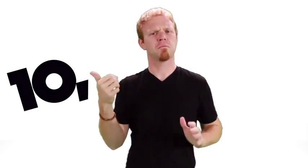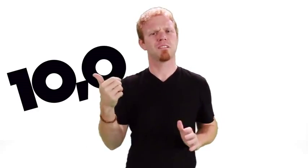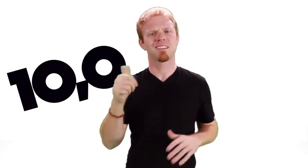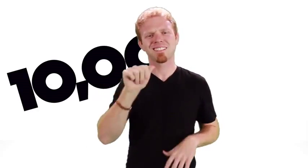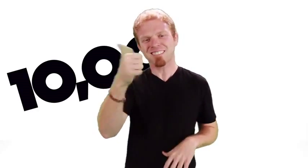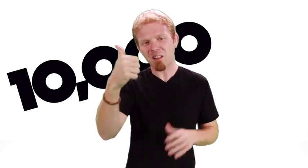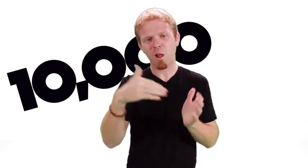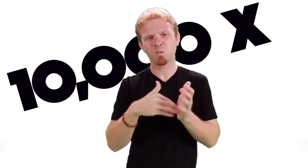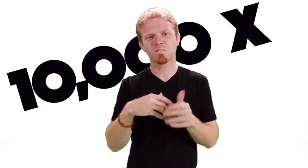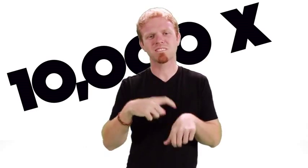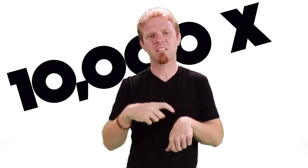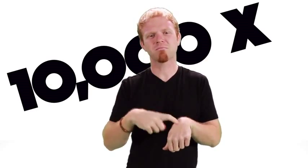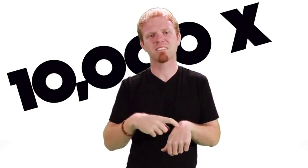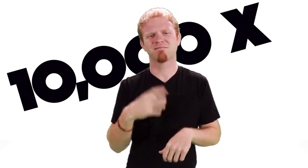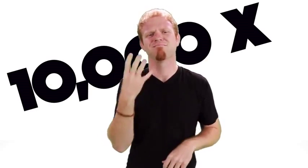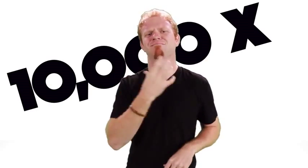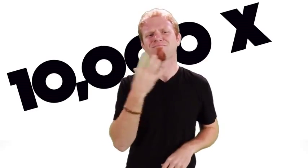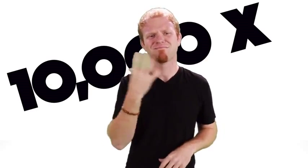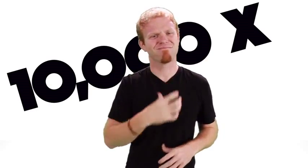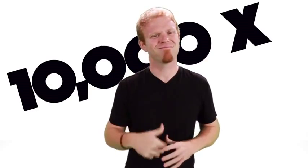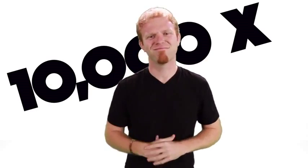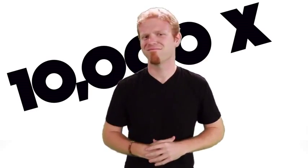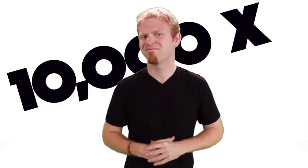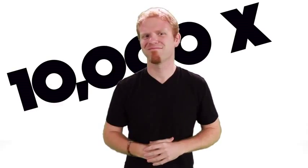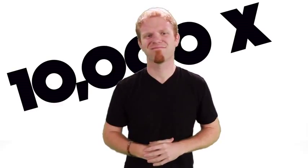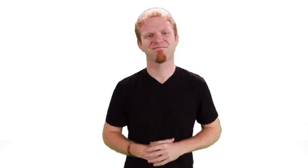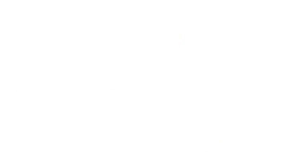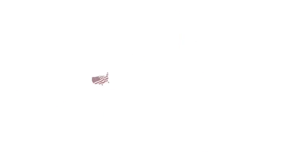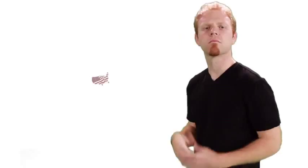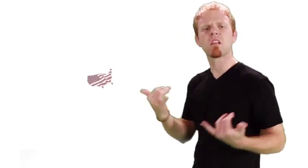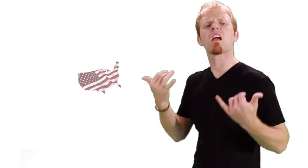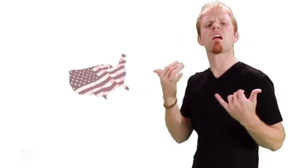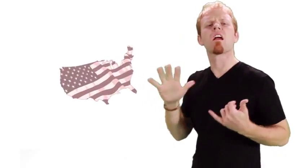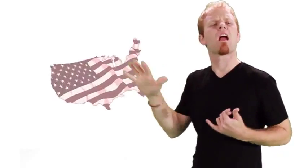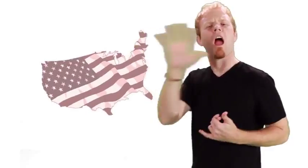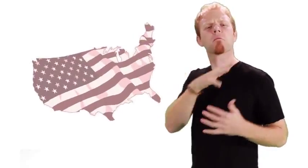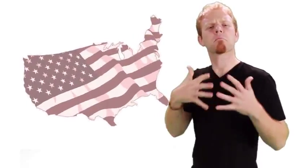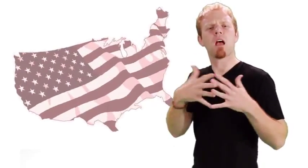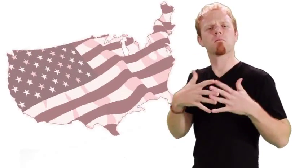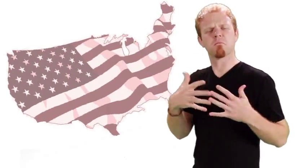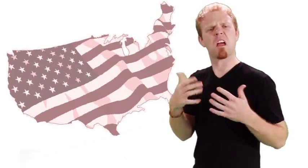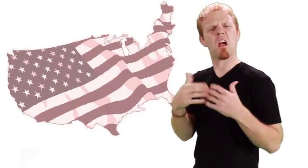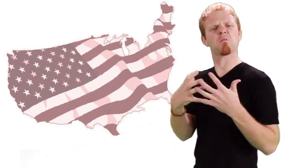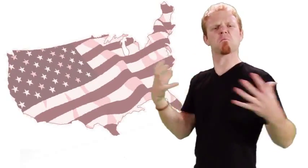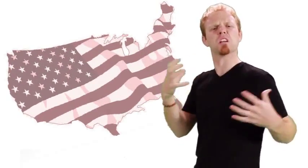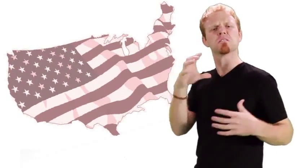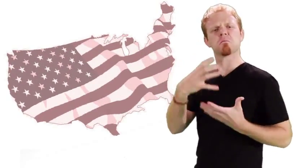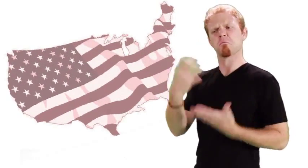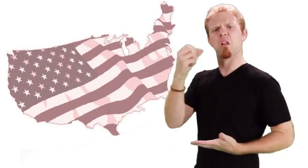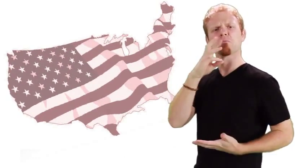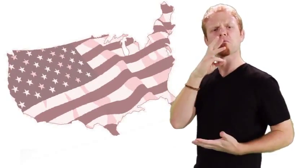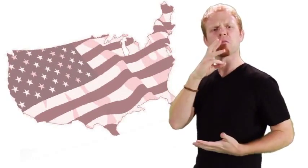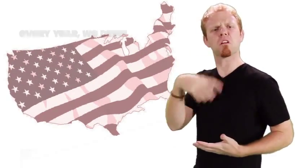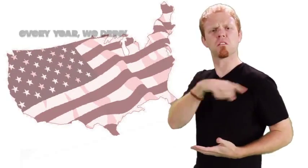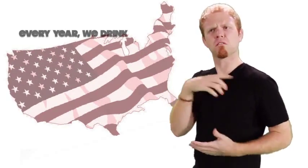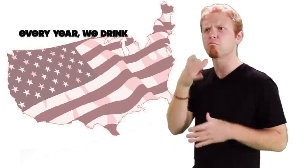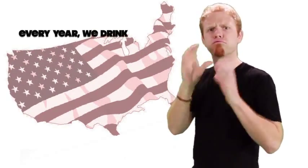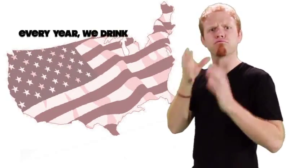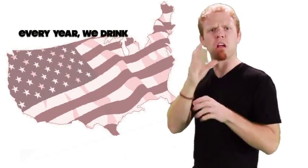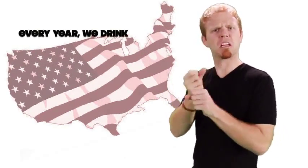As a matter of fact, it's ten thousand times cheaper to drink tap water than bottled water! Across America, 8.6 billion gallons